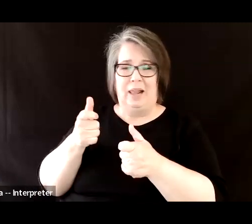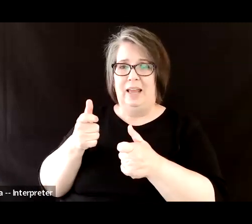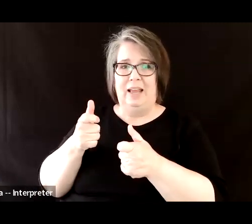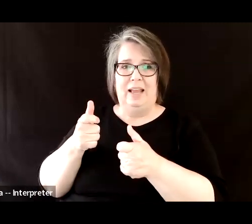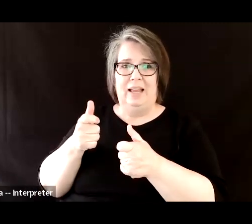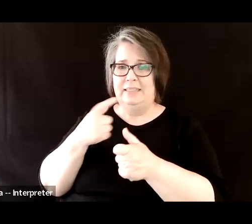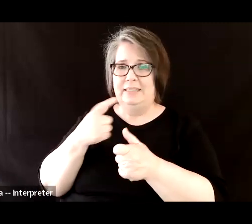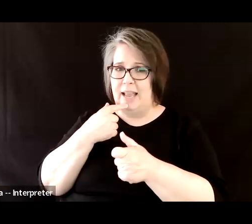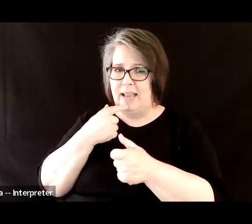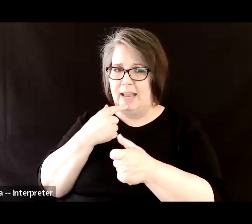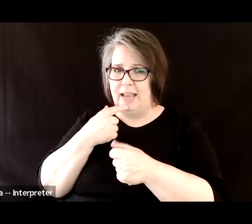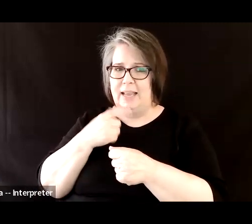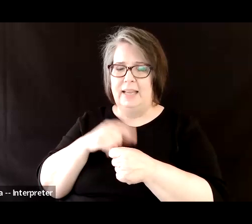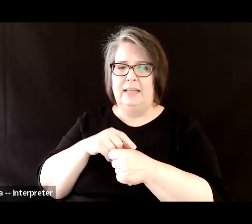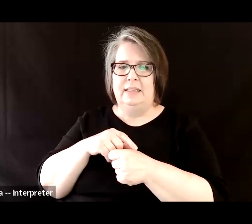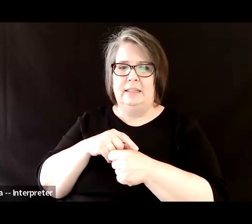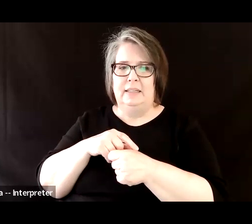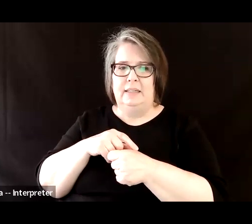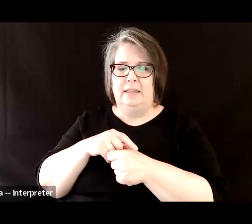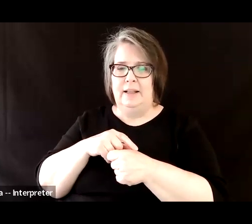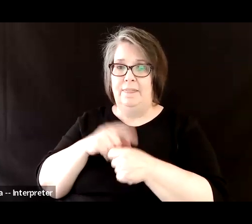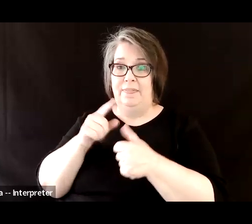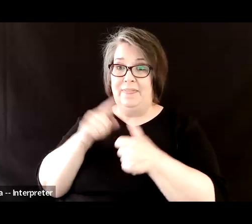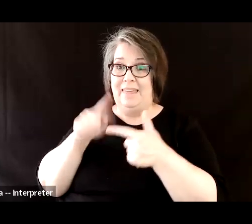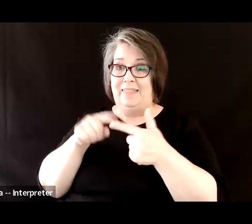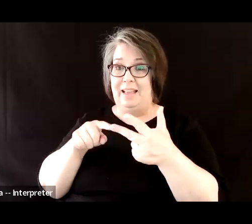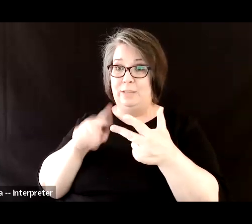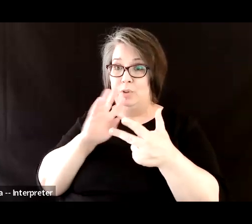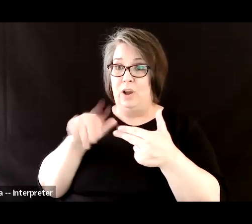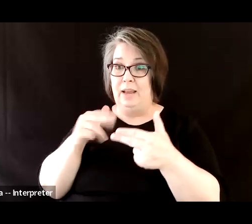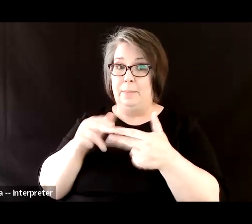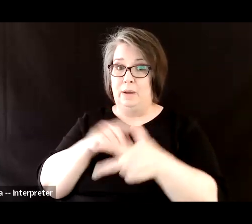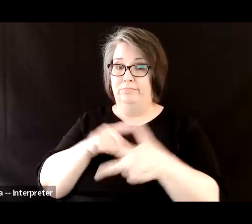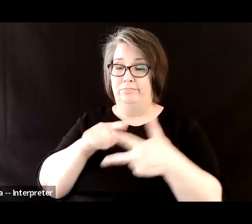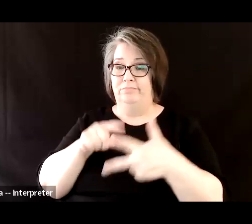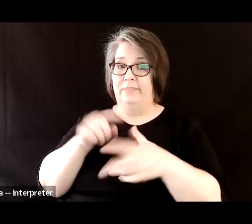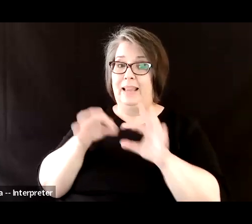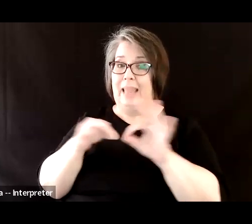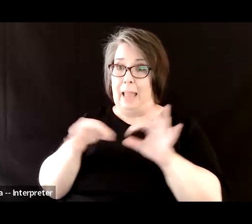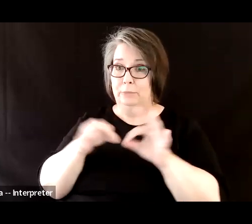say, the things we will be talking about today are primarily captions and transcripts.